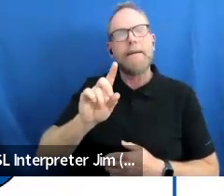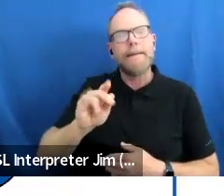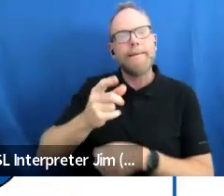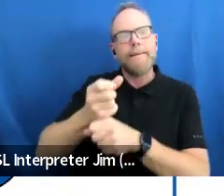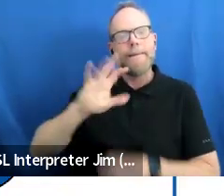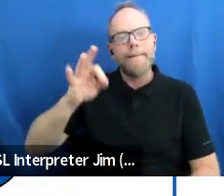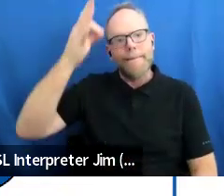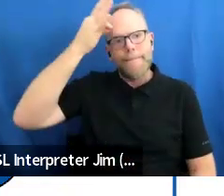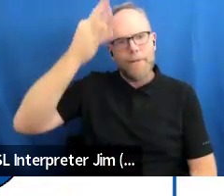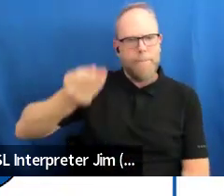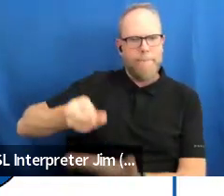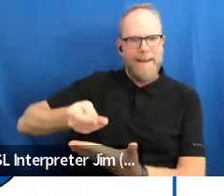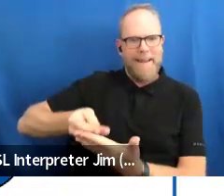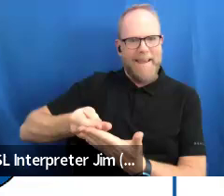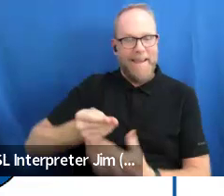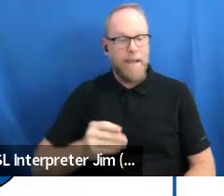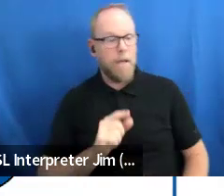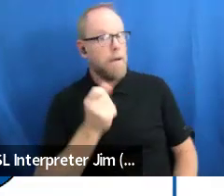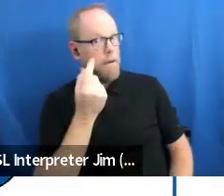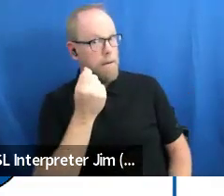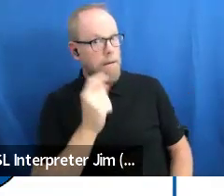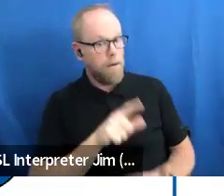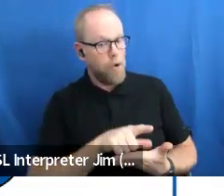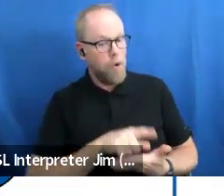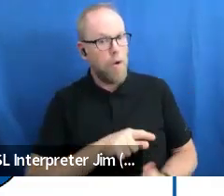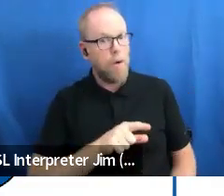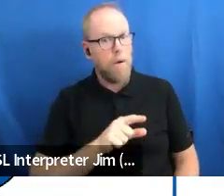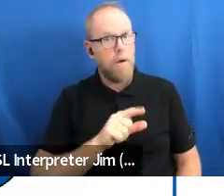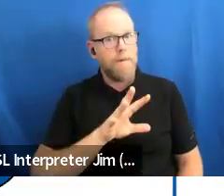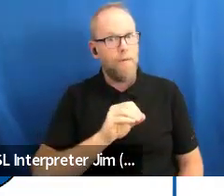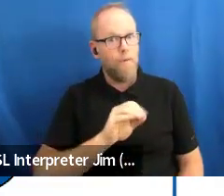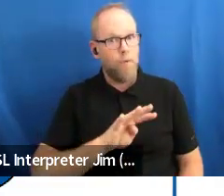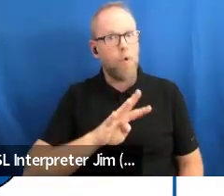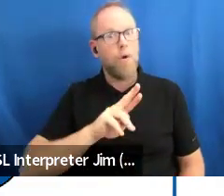Act says, if you receive Federal money, you cannot discriminate against people with disabilities.